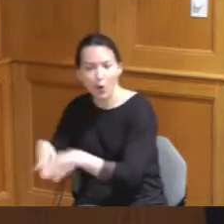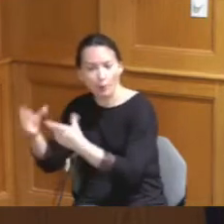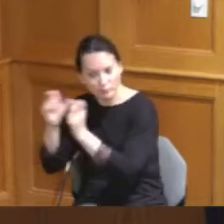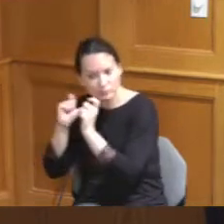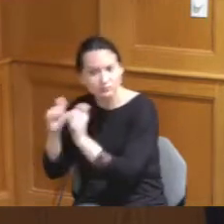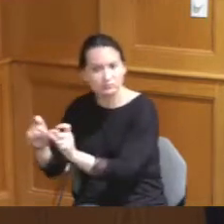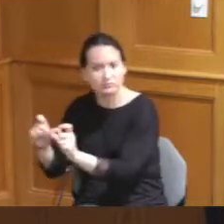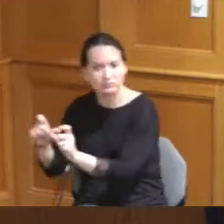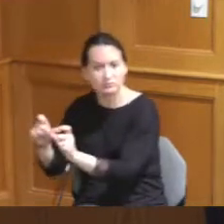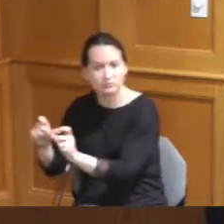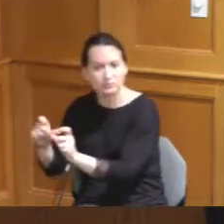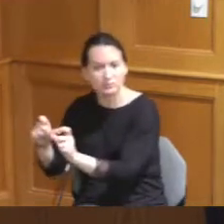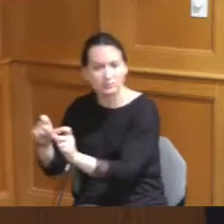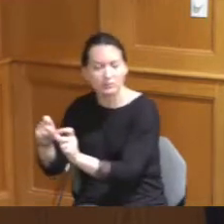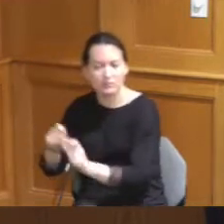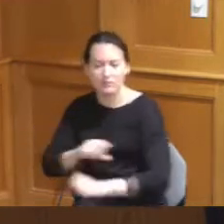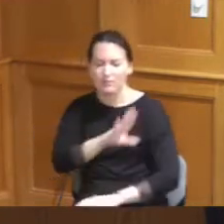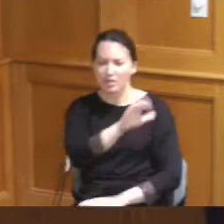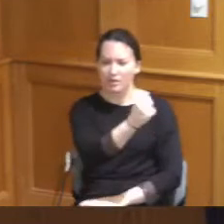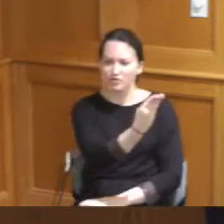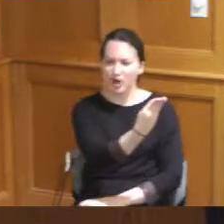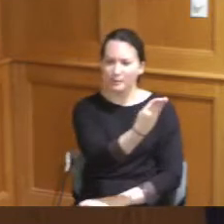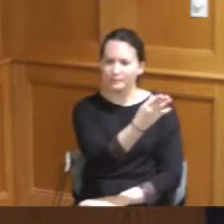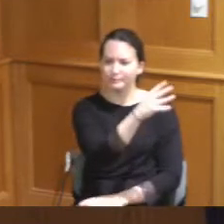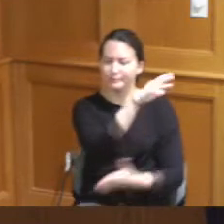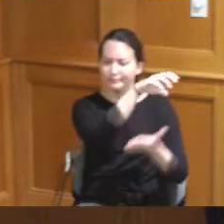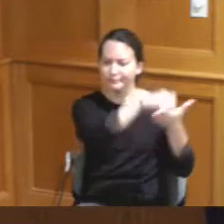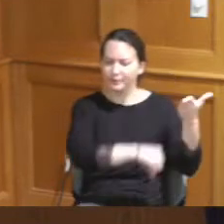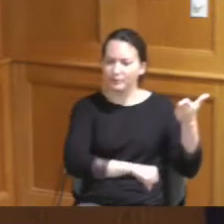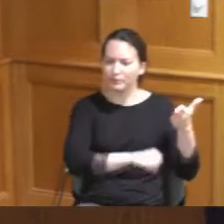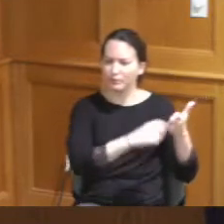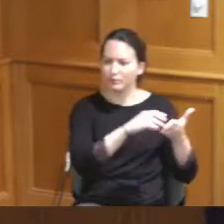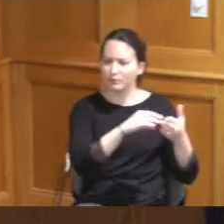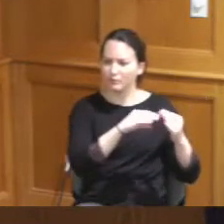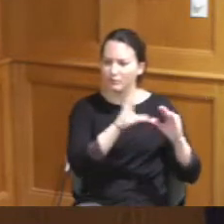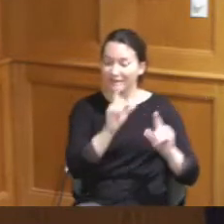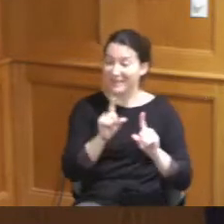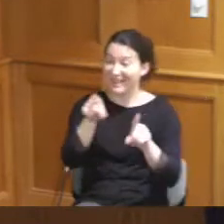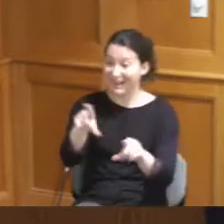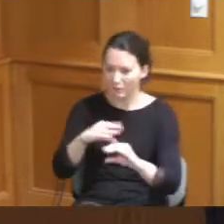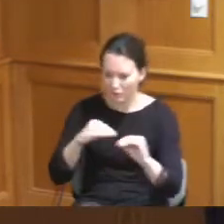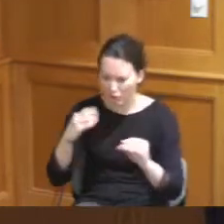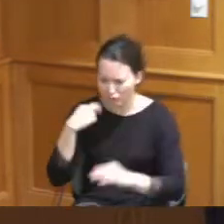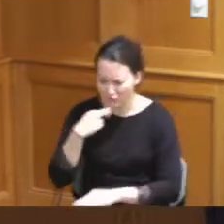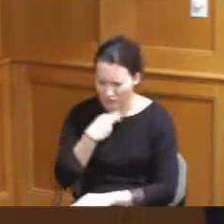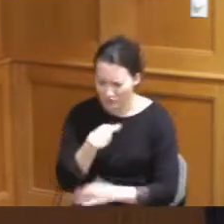hundreds of jobs and run out to a place where there is no restaurants so I want to put that